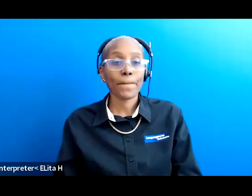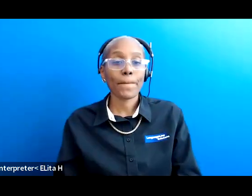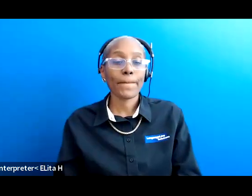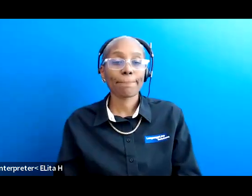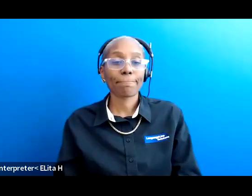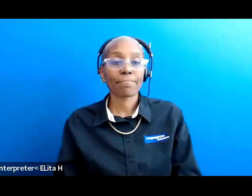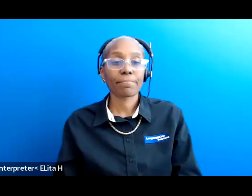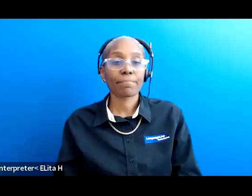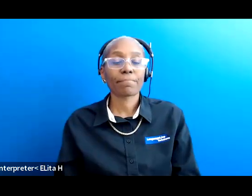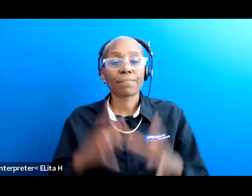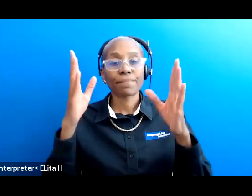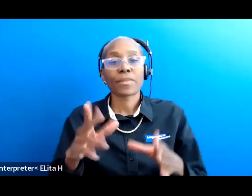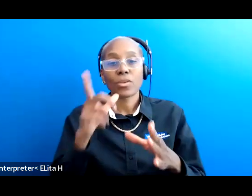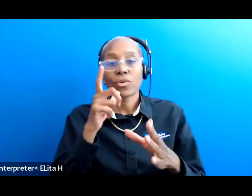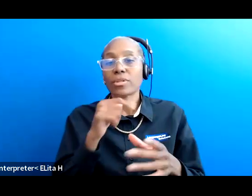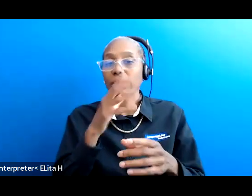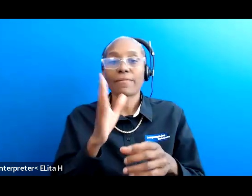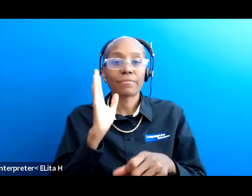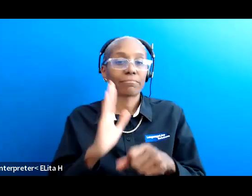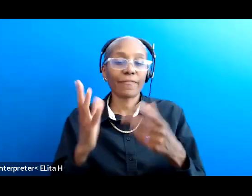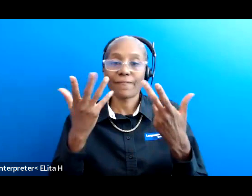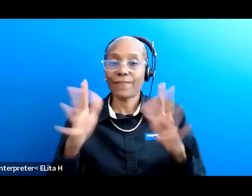Here's a person that's an incomplete C5-6 with sensation.